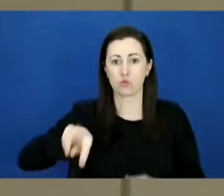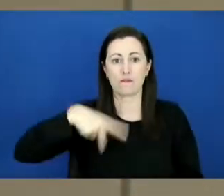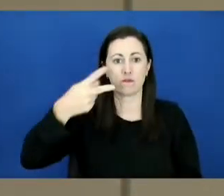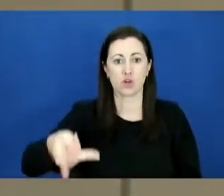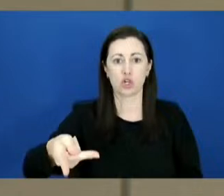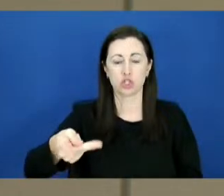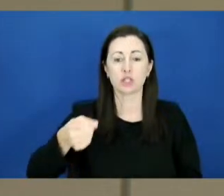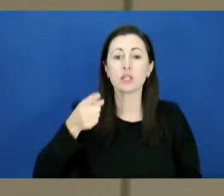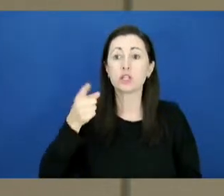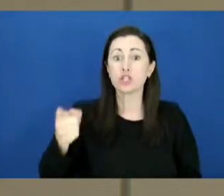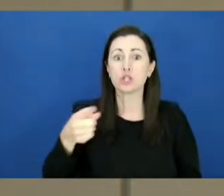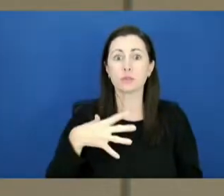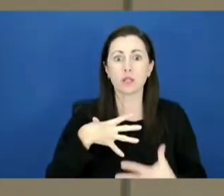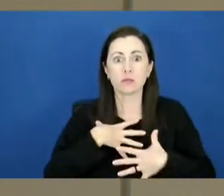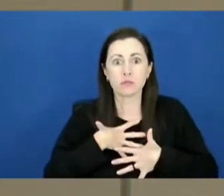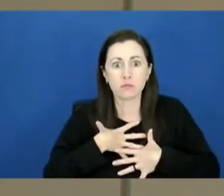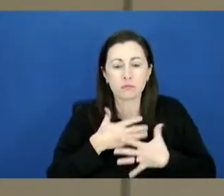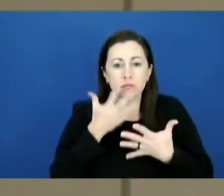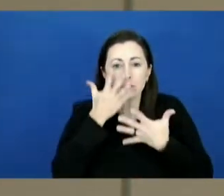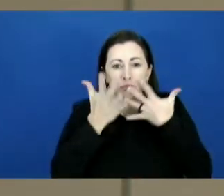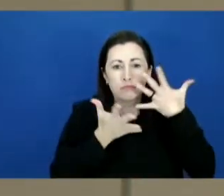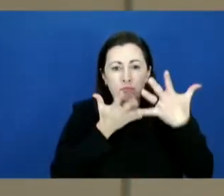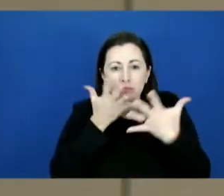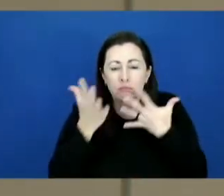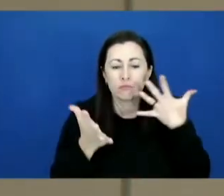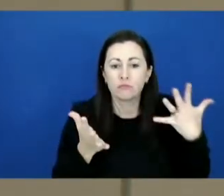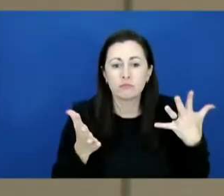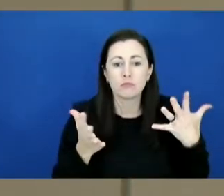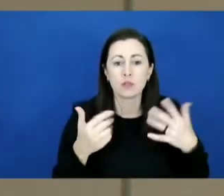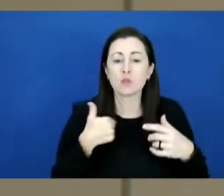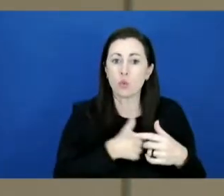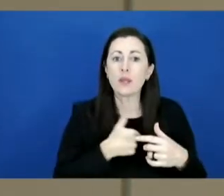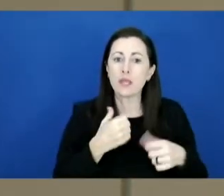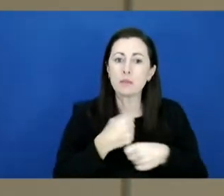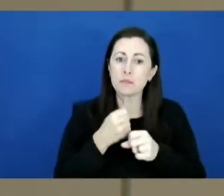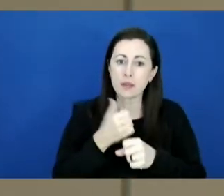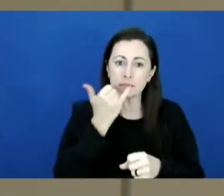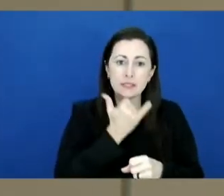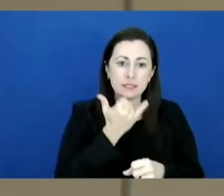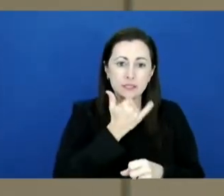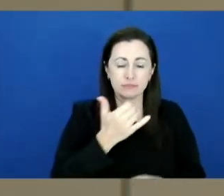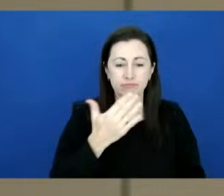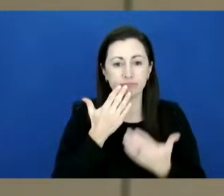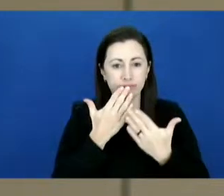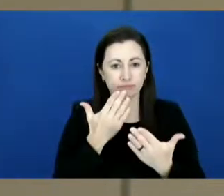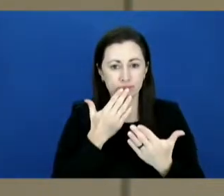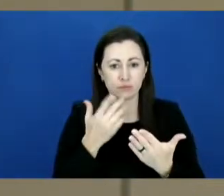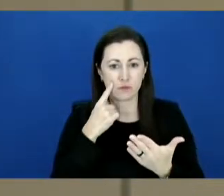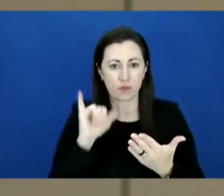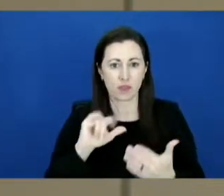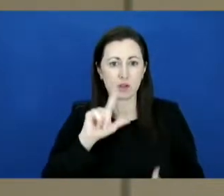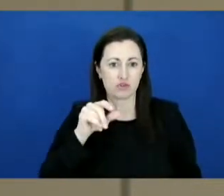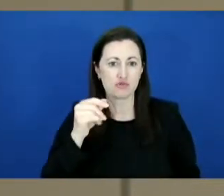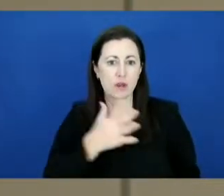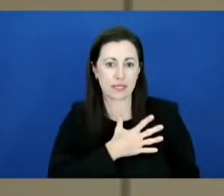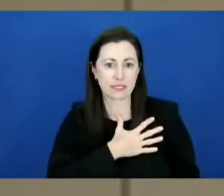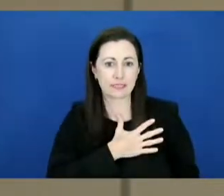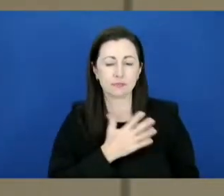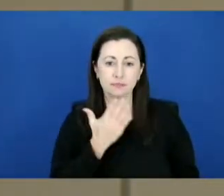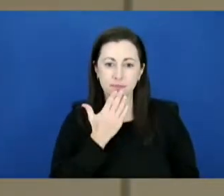THEY WOULDN'T LET HER REVERSE HER VOTE AND SHE WAS HORRIFIED